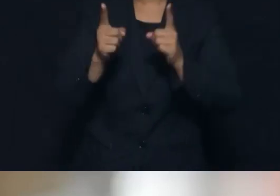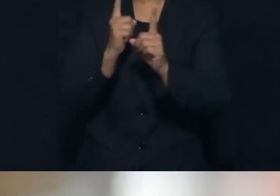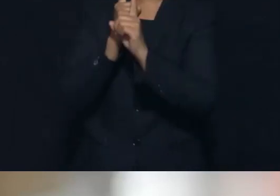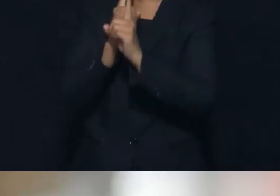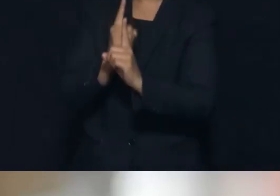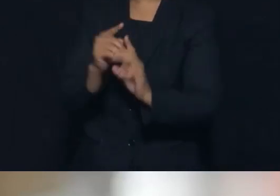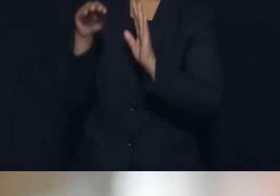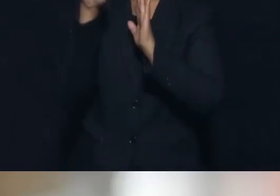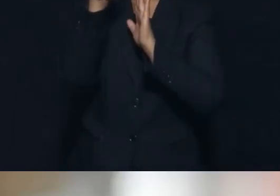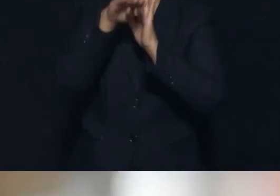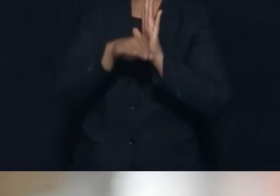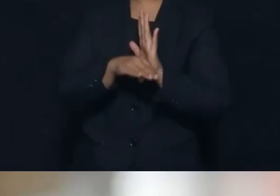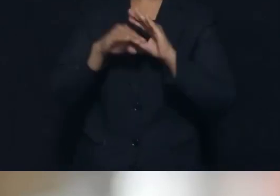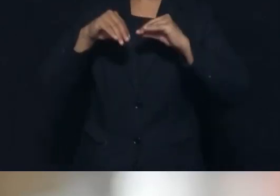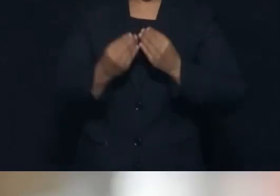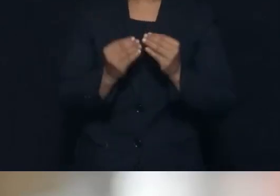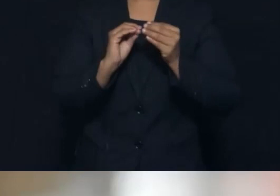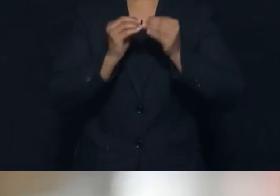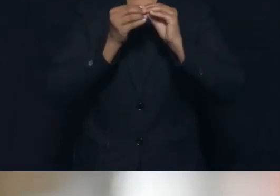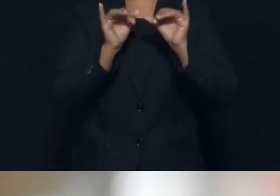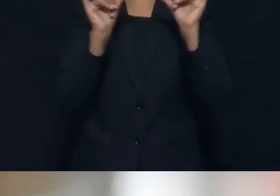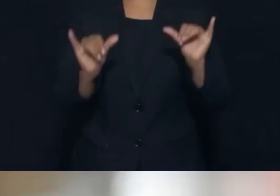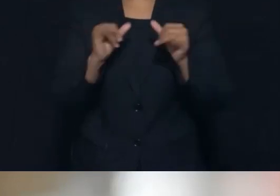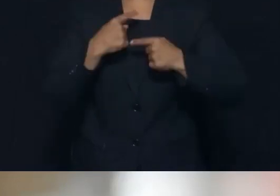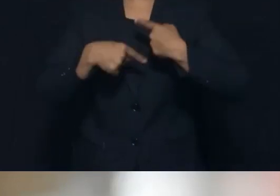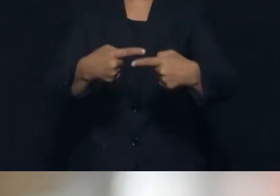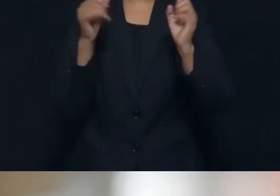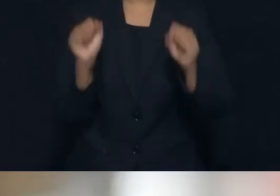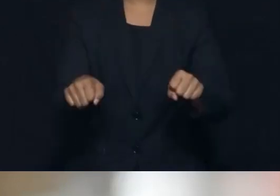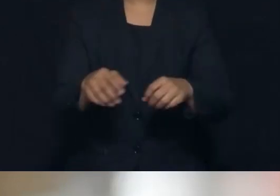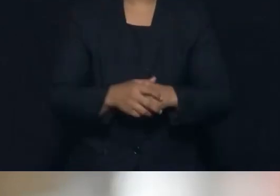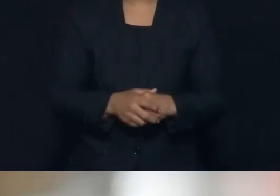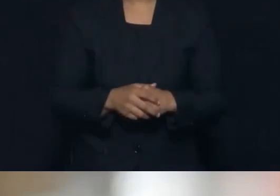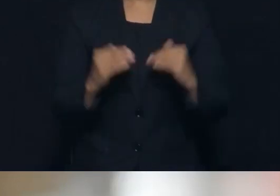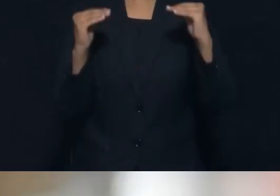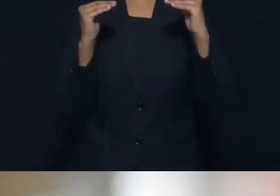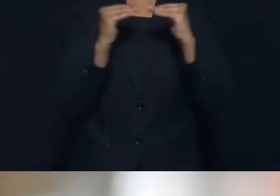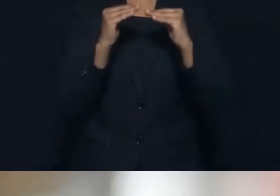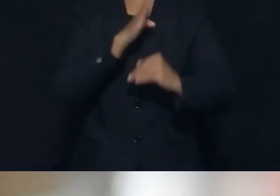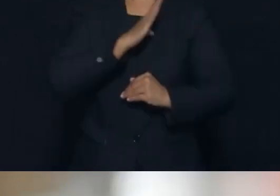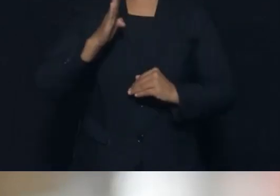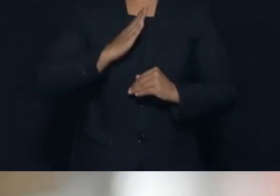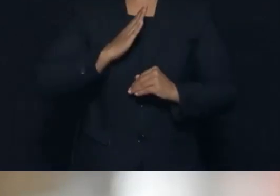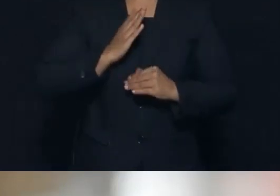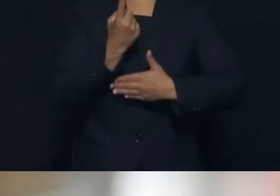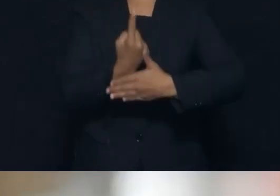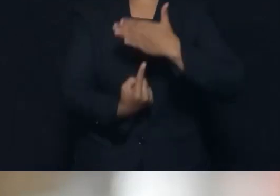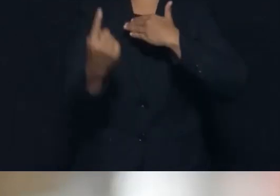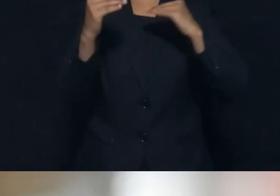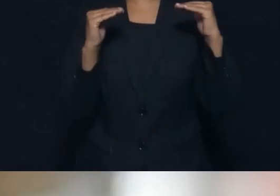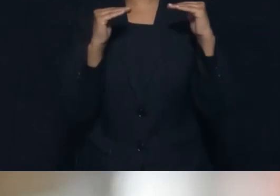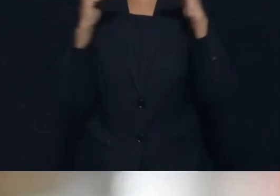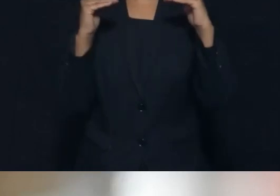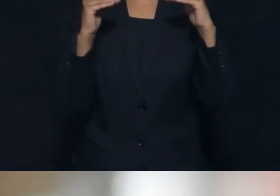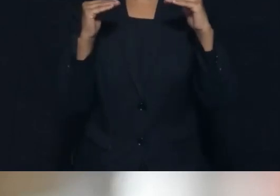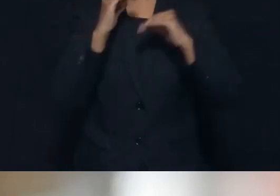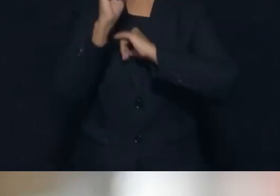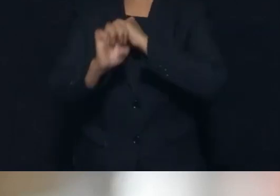or rather just tries to see the organisation at local level to make that happen.